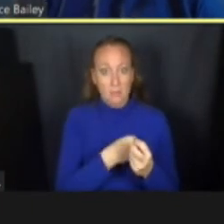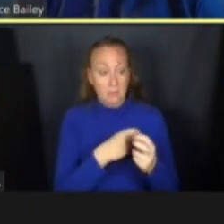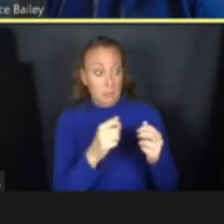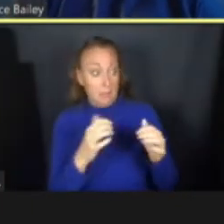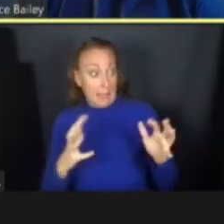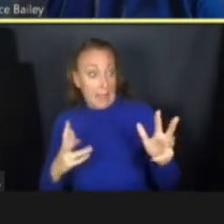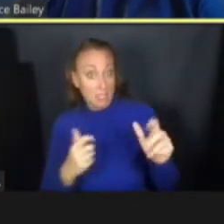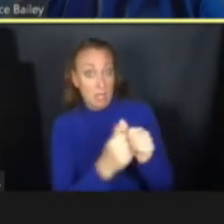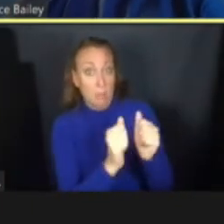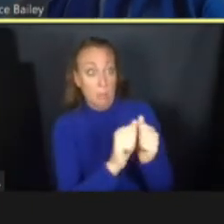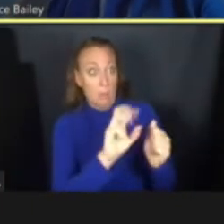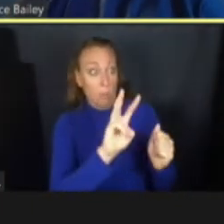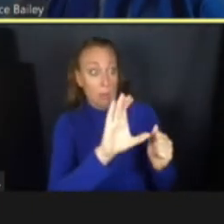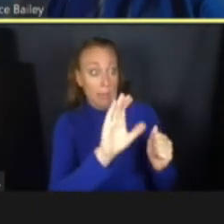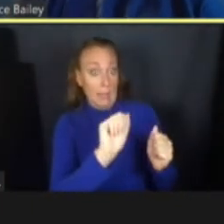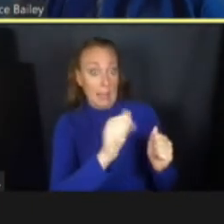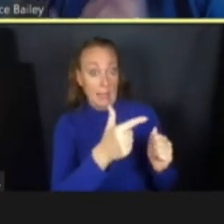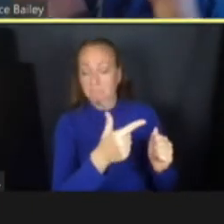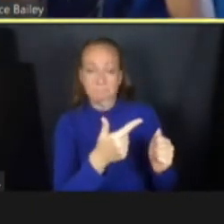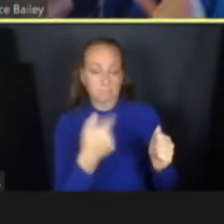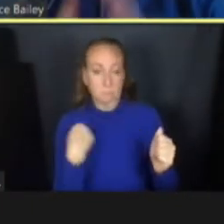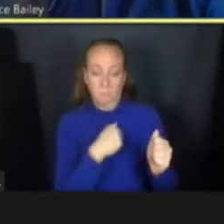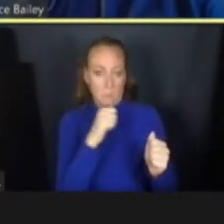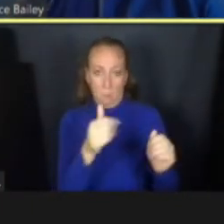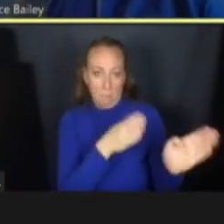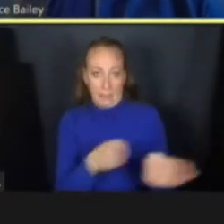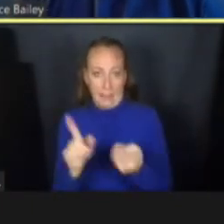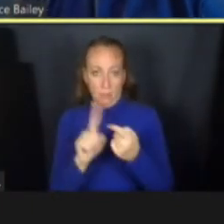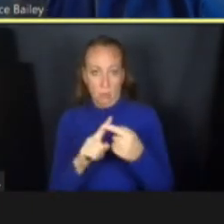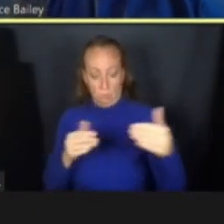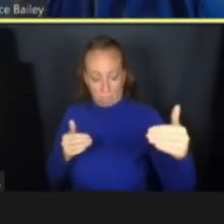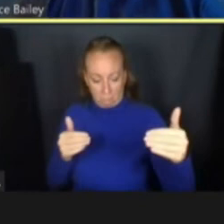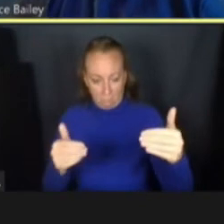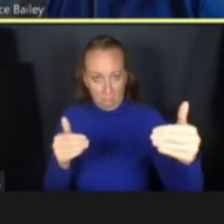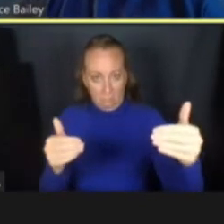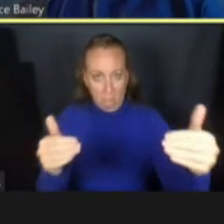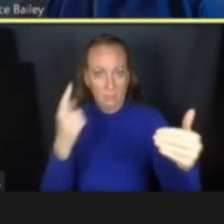So we have no plans to issue an update for 508 to do that.